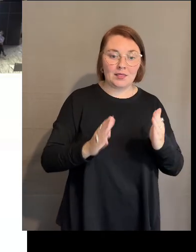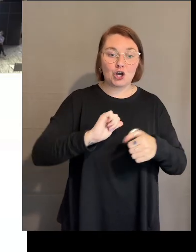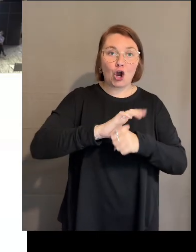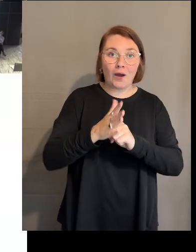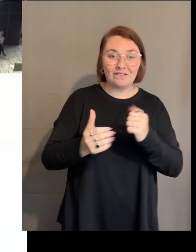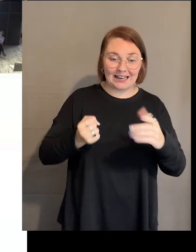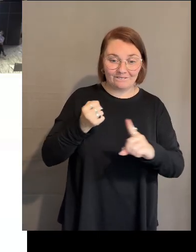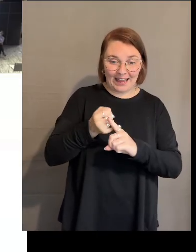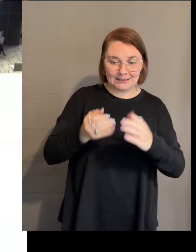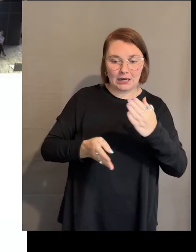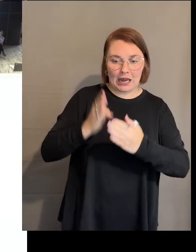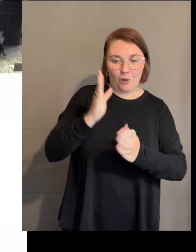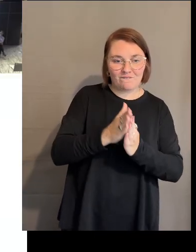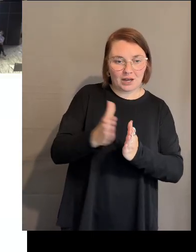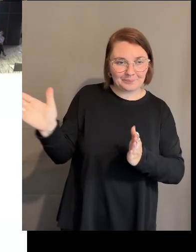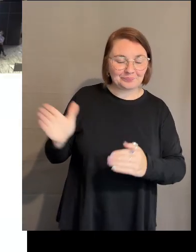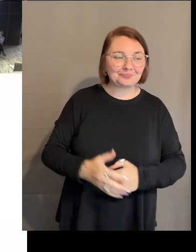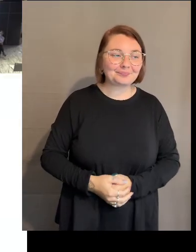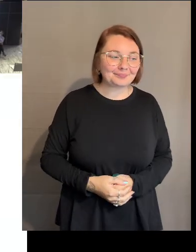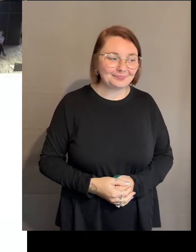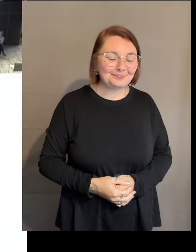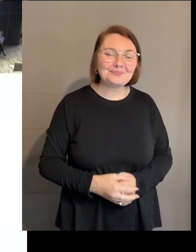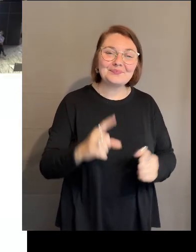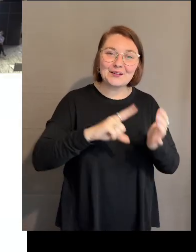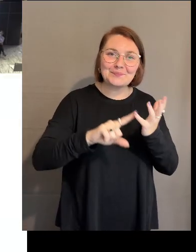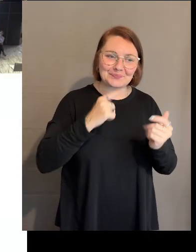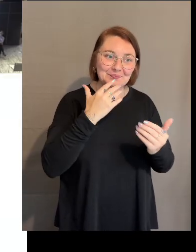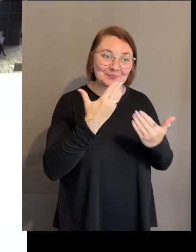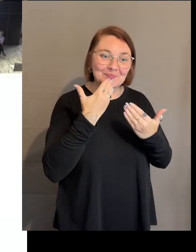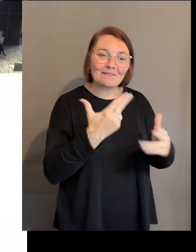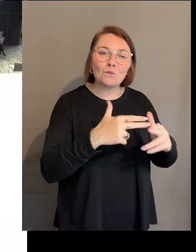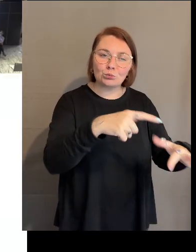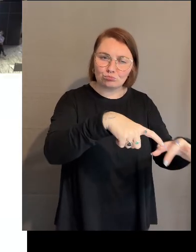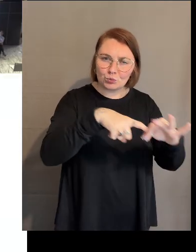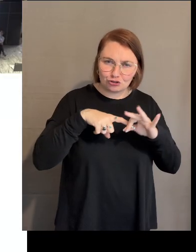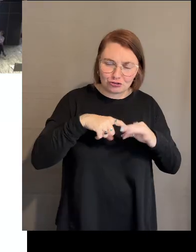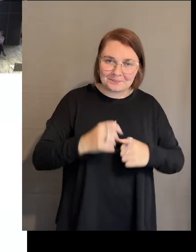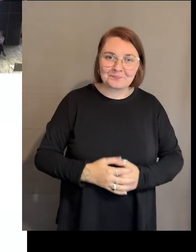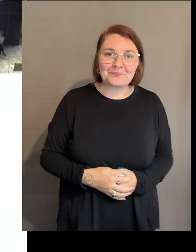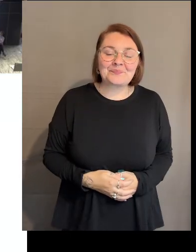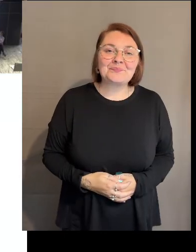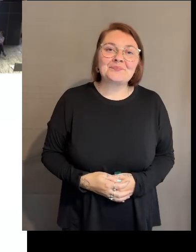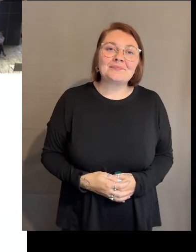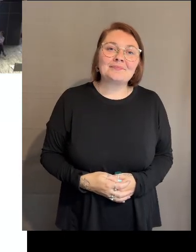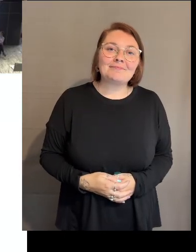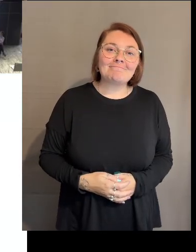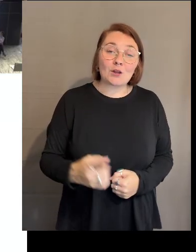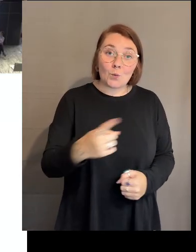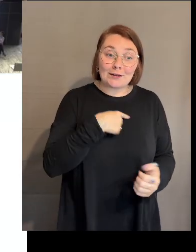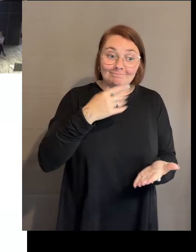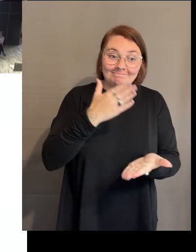Thank you so much for your question, and, we actually didn't,